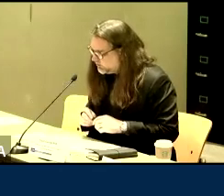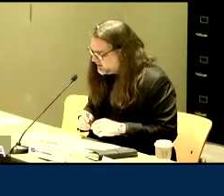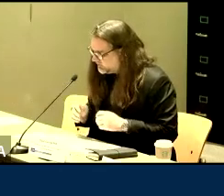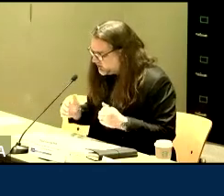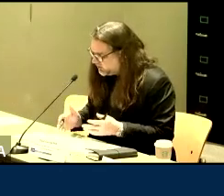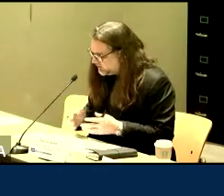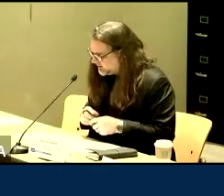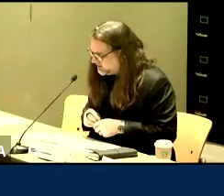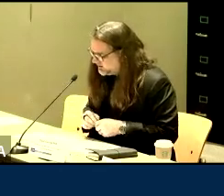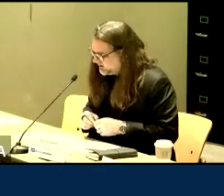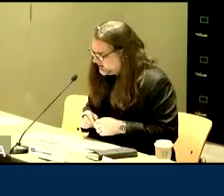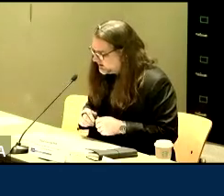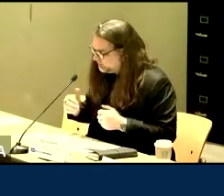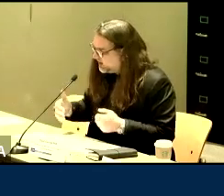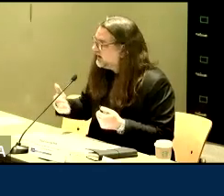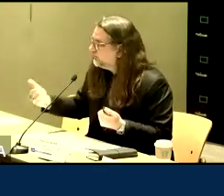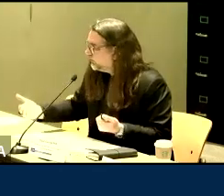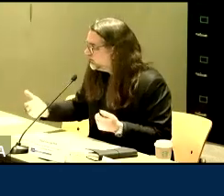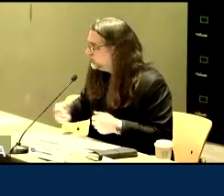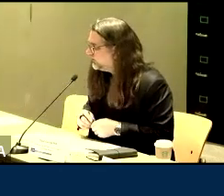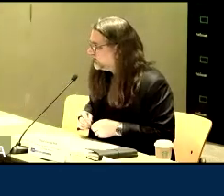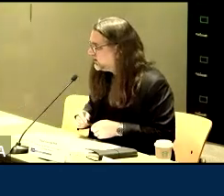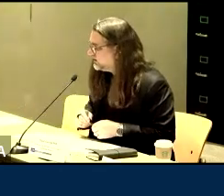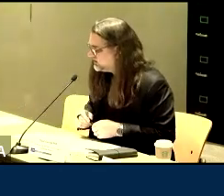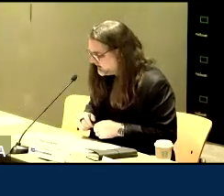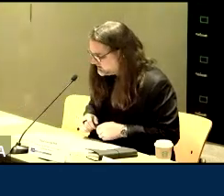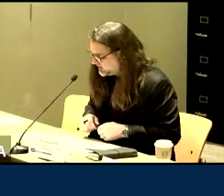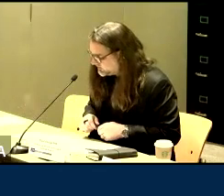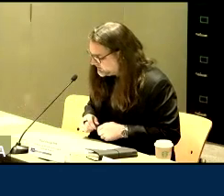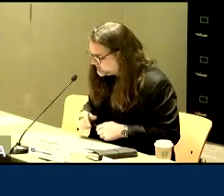We have co-led a combined force with our colleagues in NCIRD